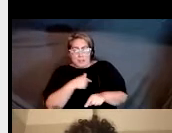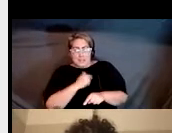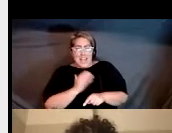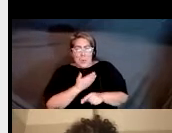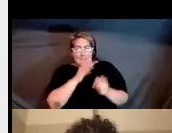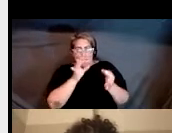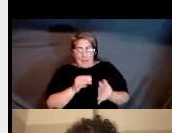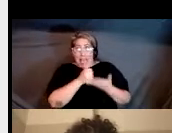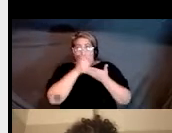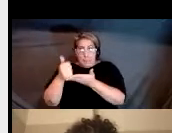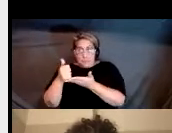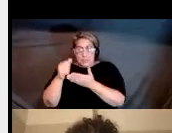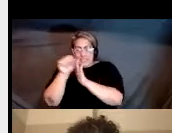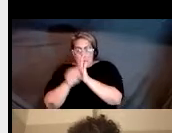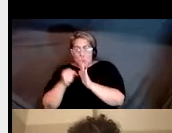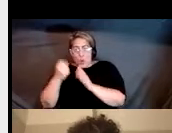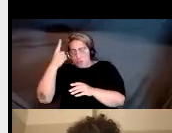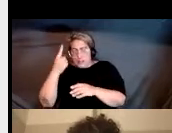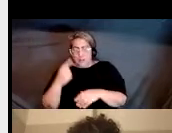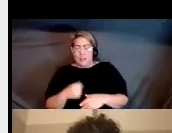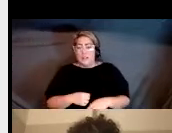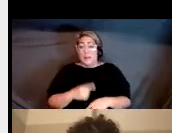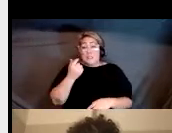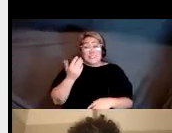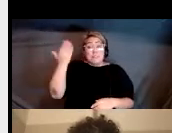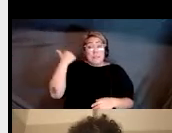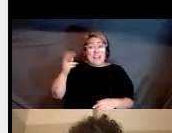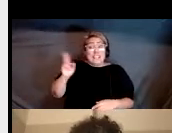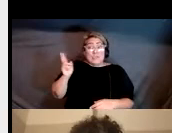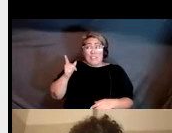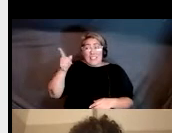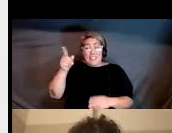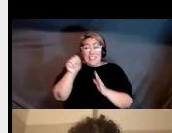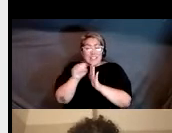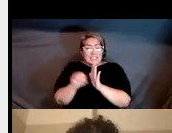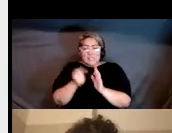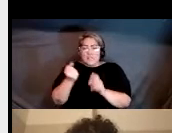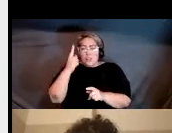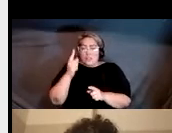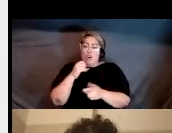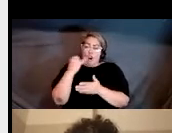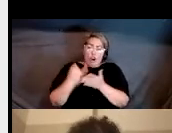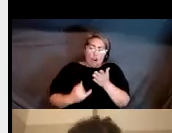they have not had a great grasp on. I think arts and culture and entertainment feel very elusive to most folks